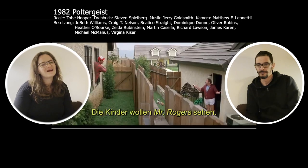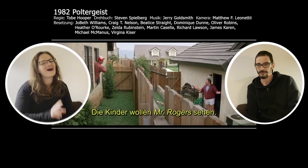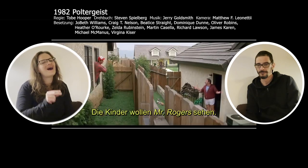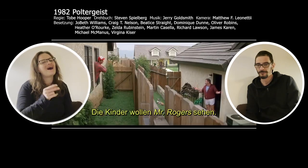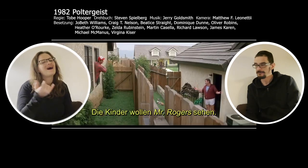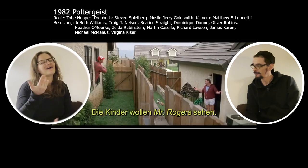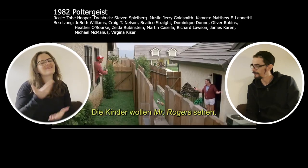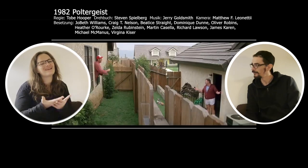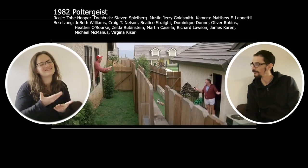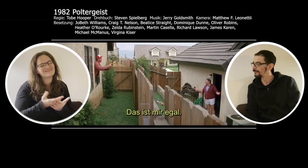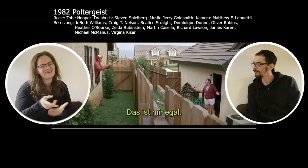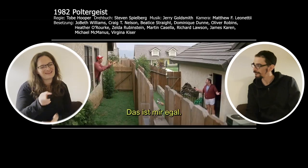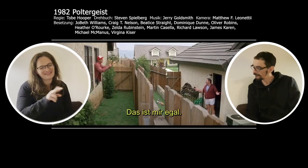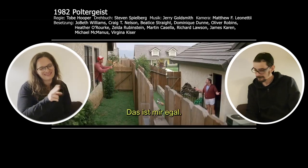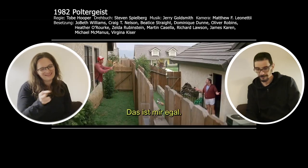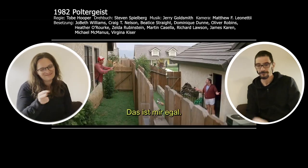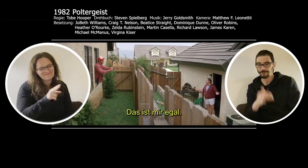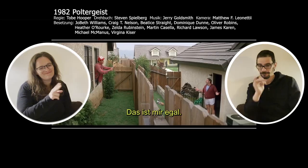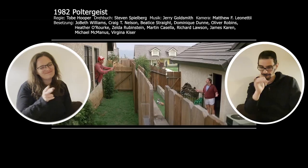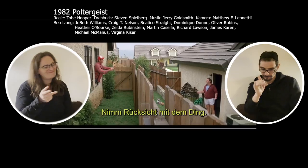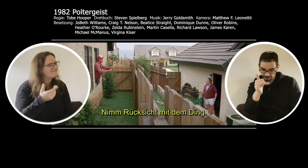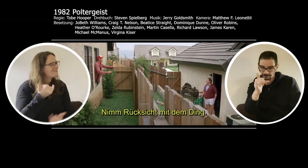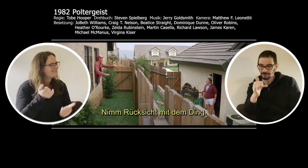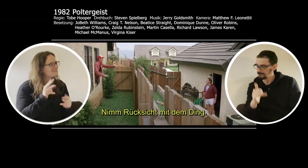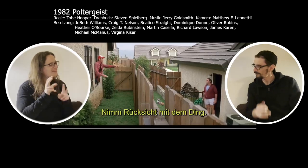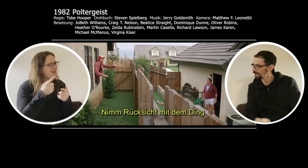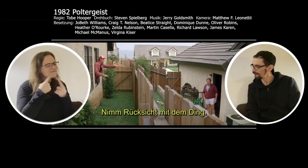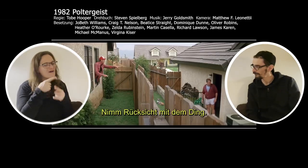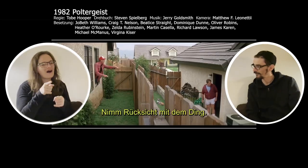Oh, that's why they take turns changing the TV program.